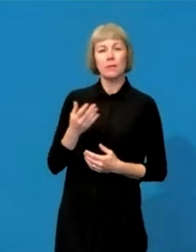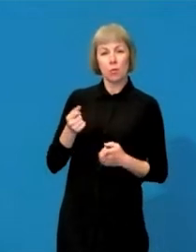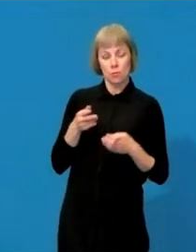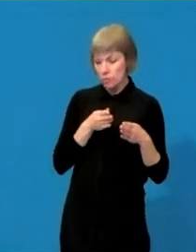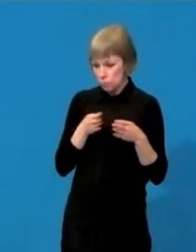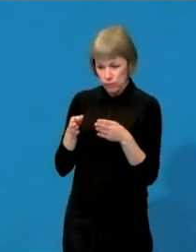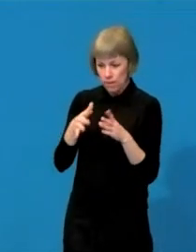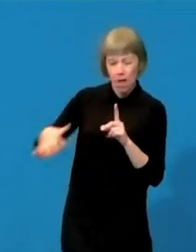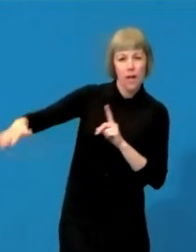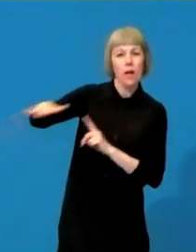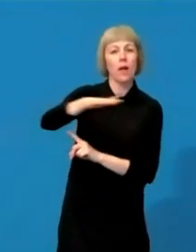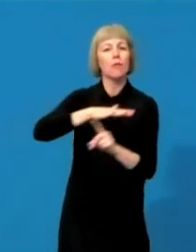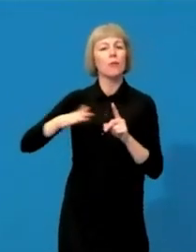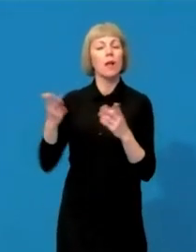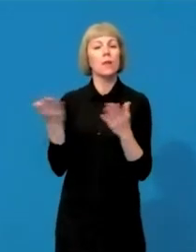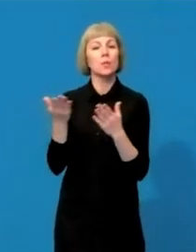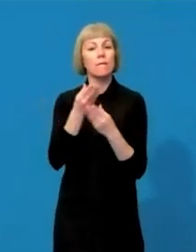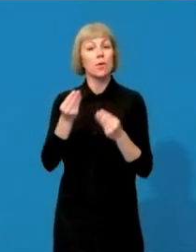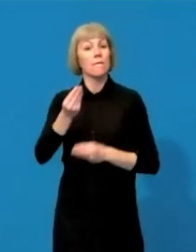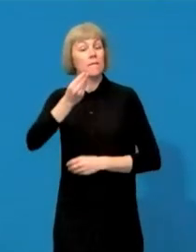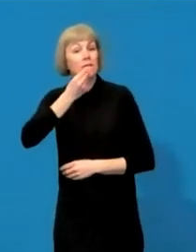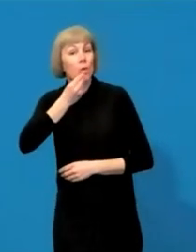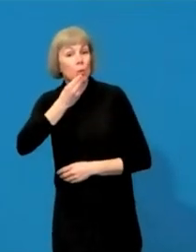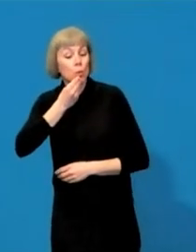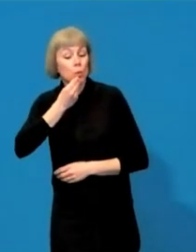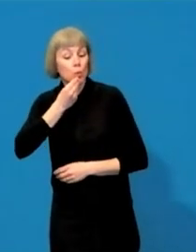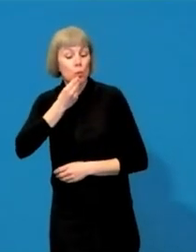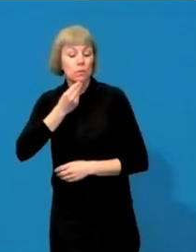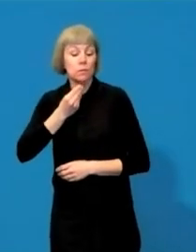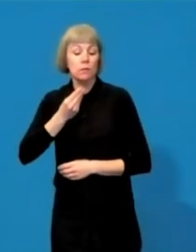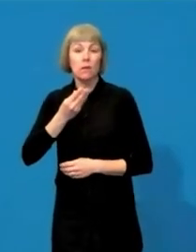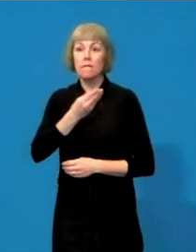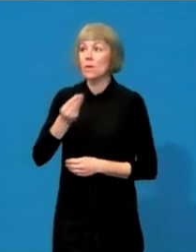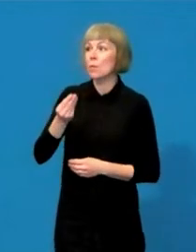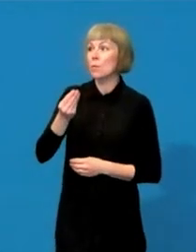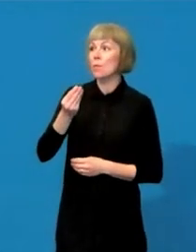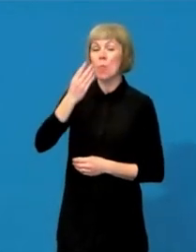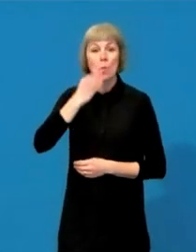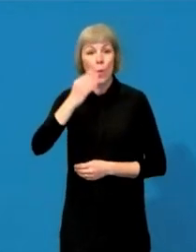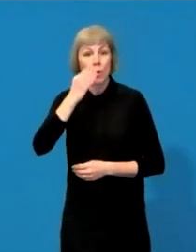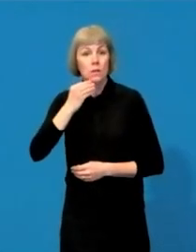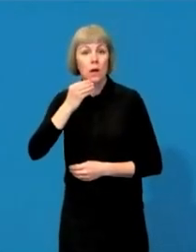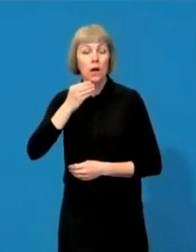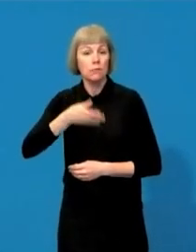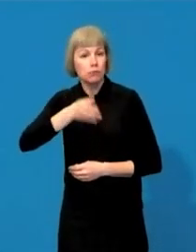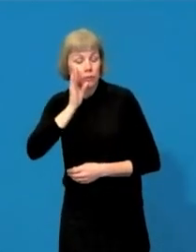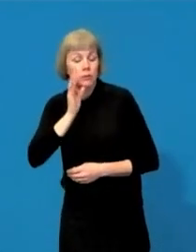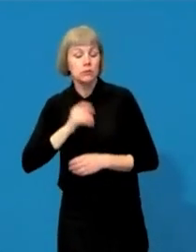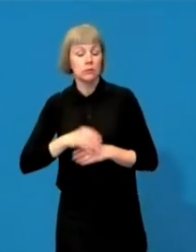you know. That's our - we drink out of the water - the river, and, you know, that's like